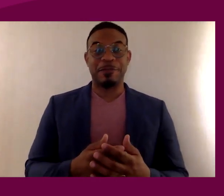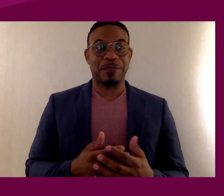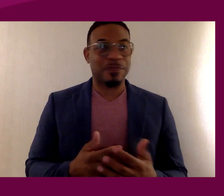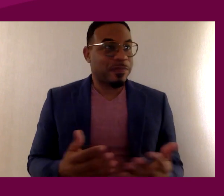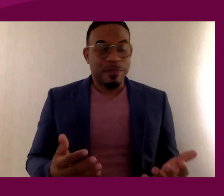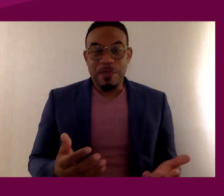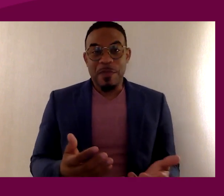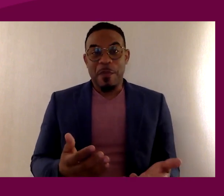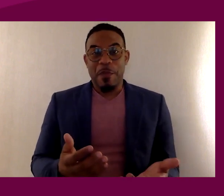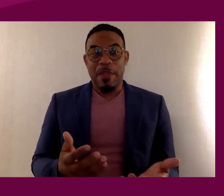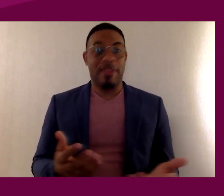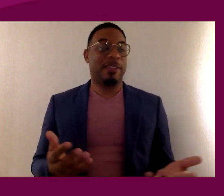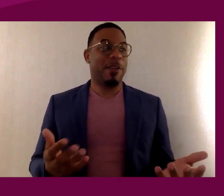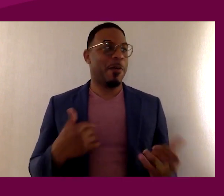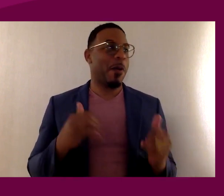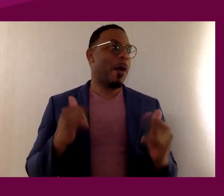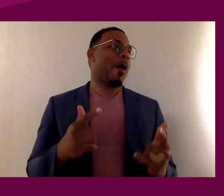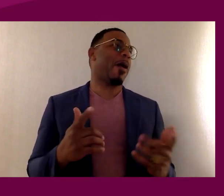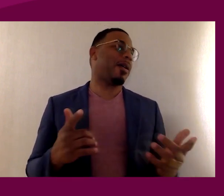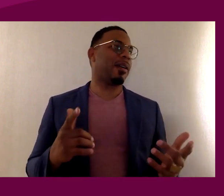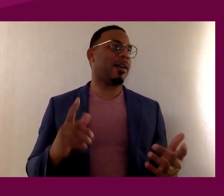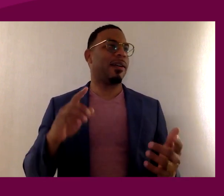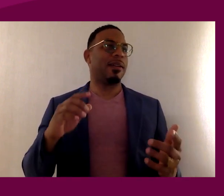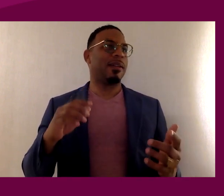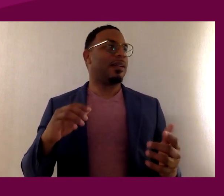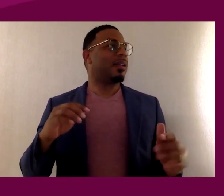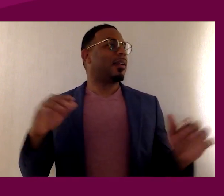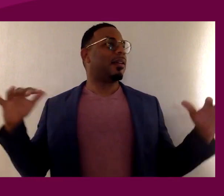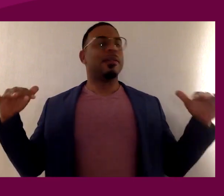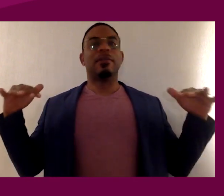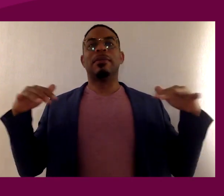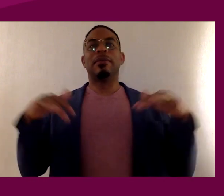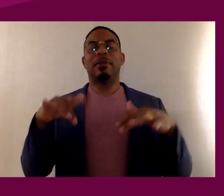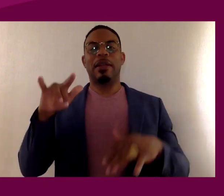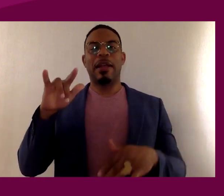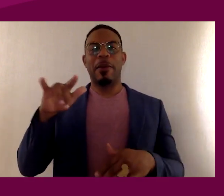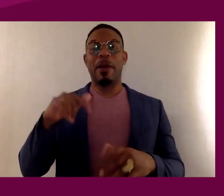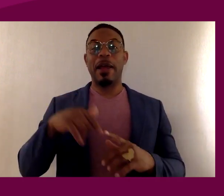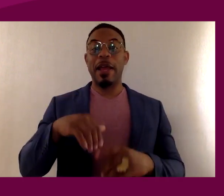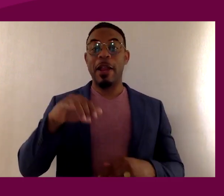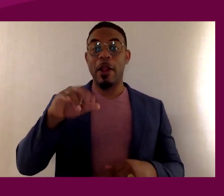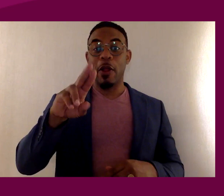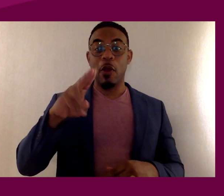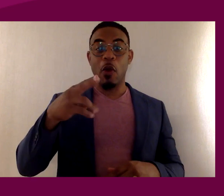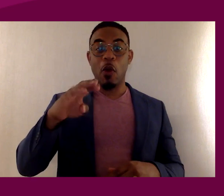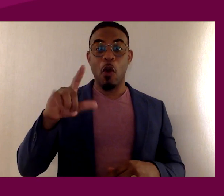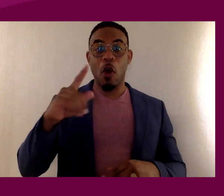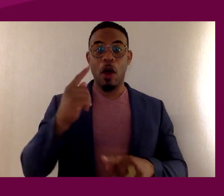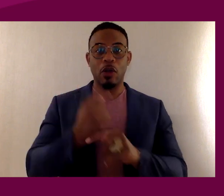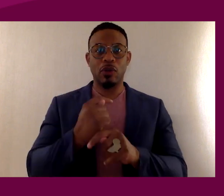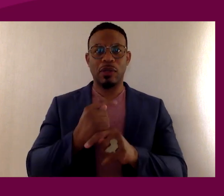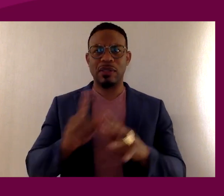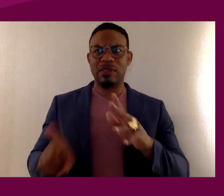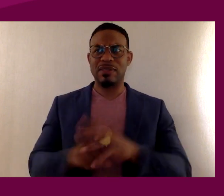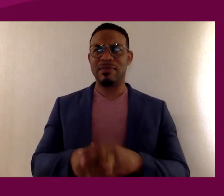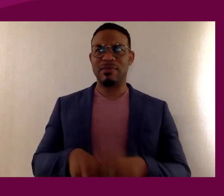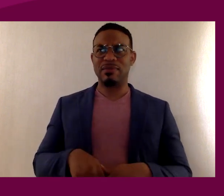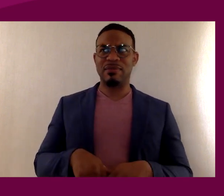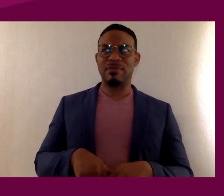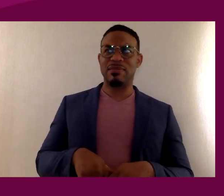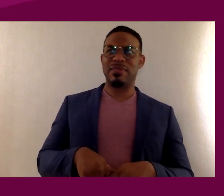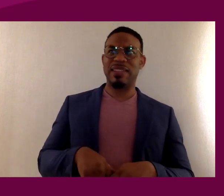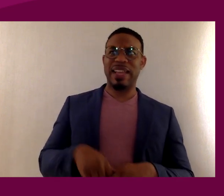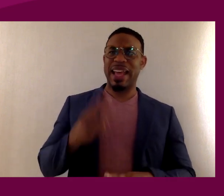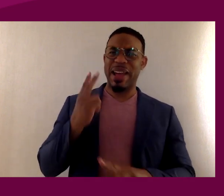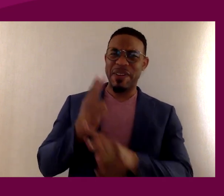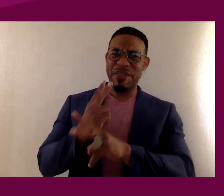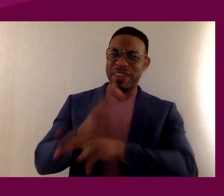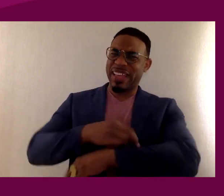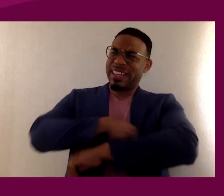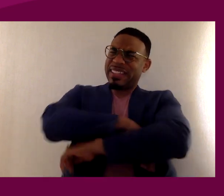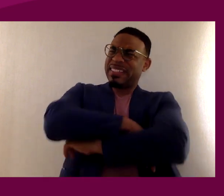and we're all at the airport and a U-Haul truck shows up, and I'm looking at this U-Haul truck,